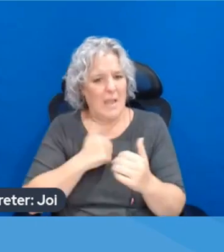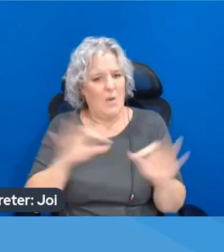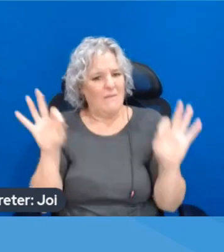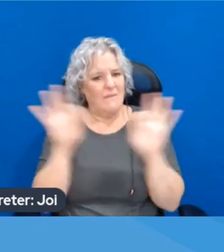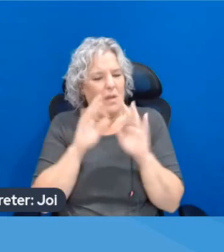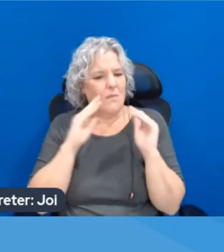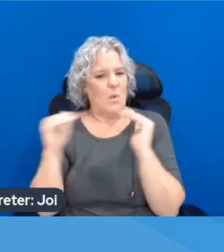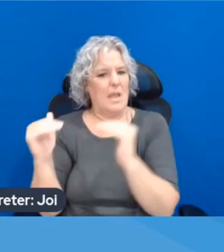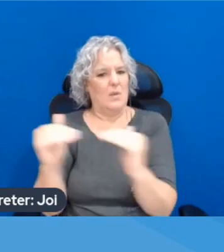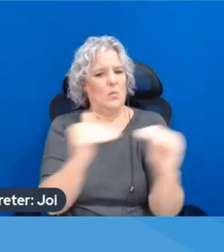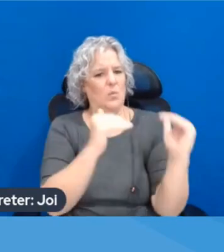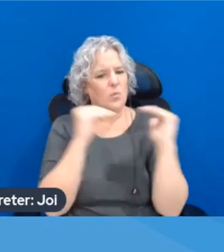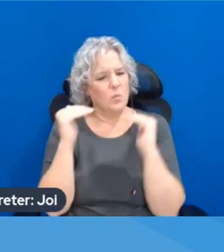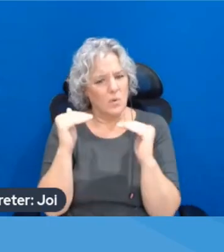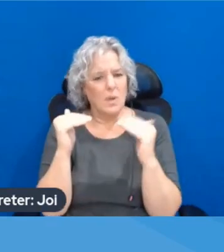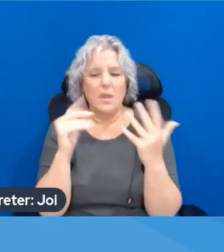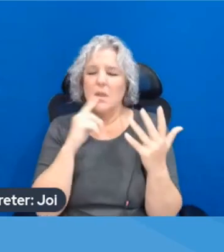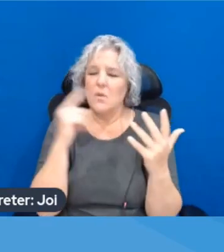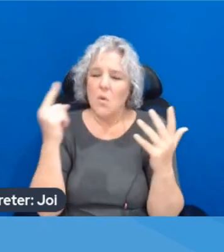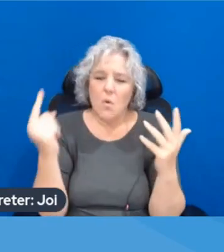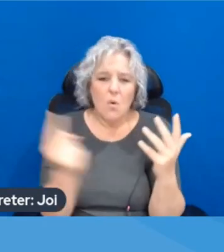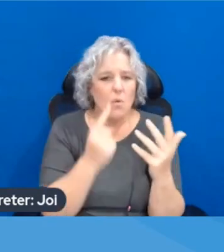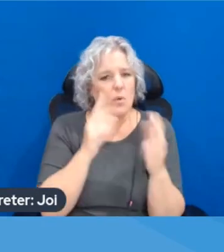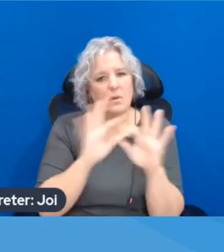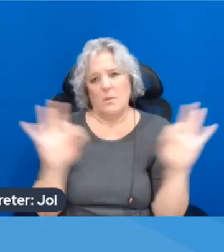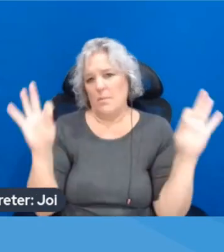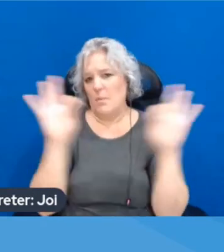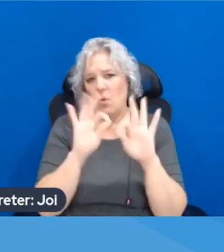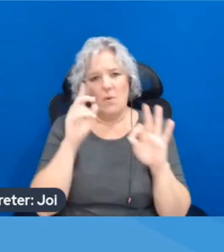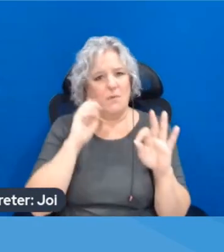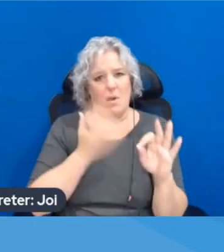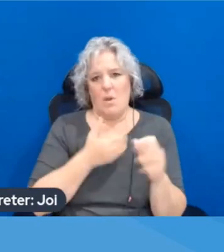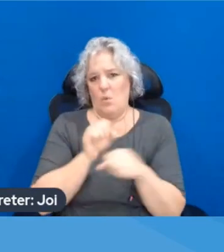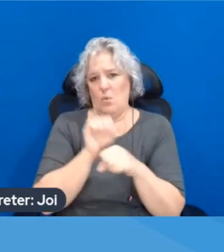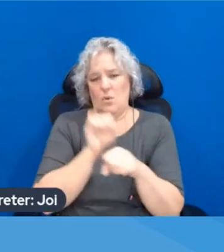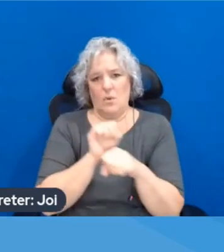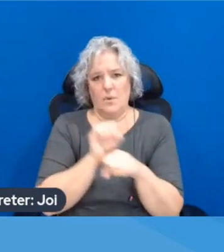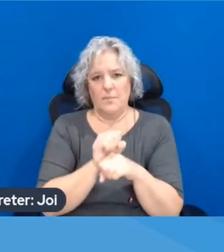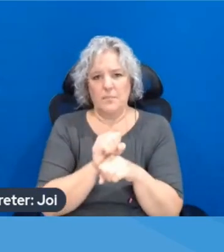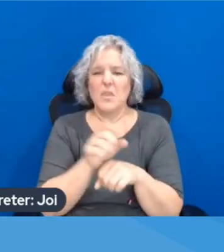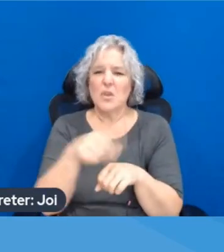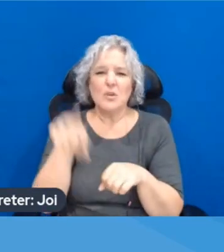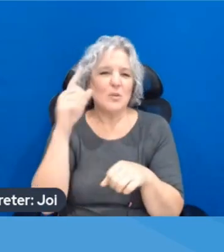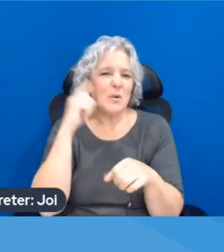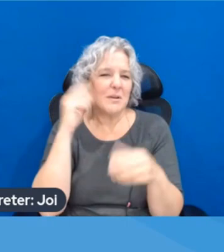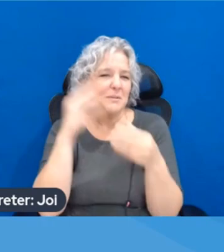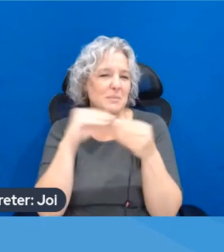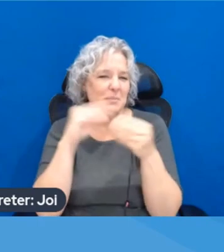which has always been important to us in our work. We'll hear more about how these TA practices